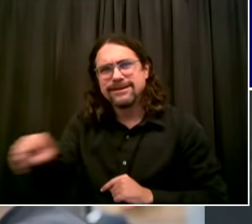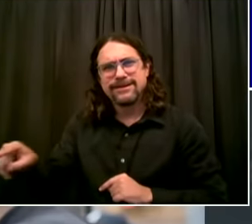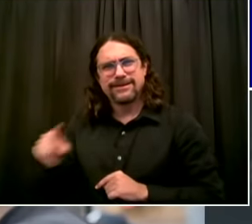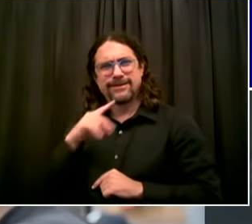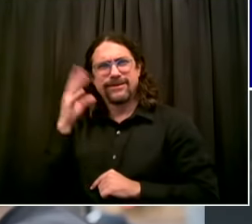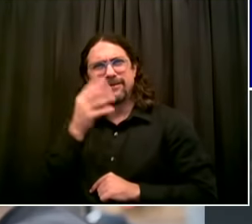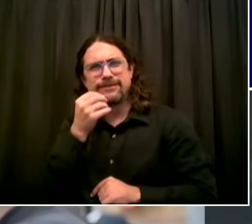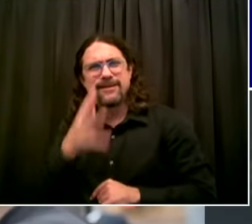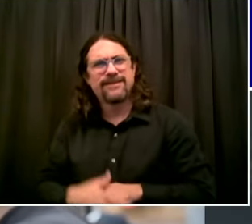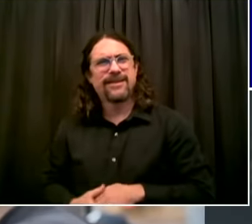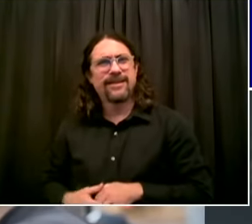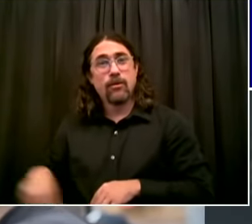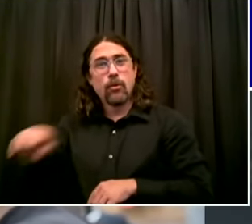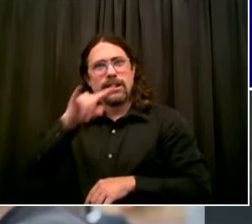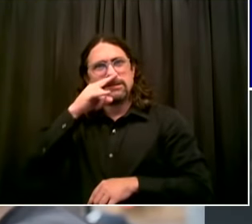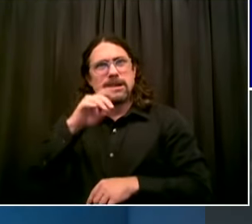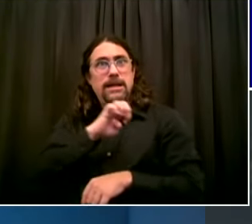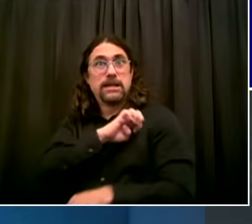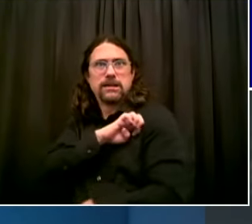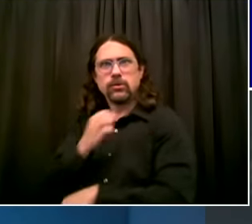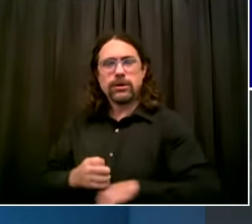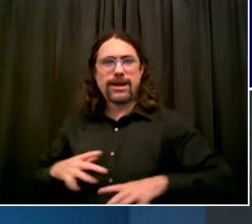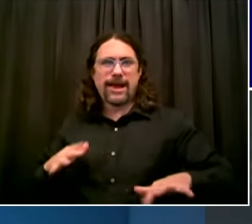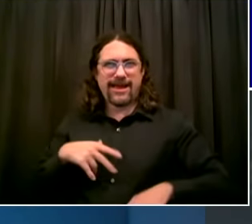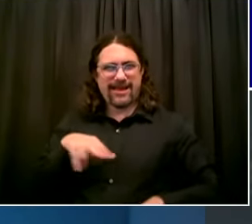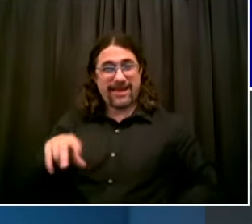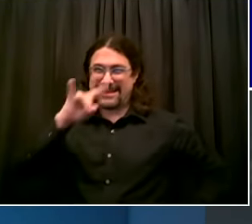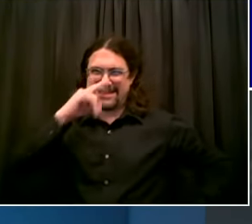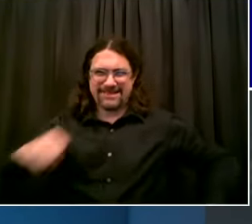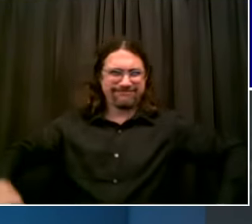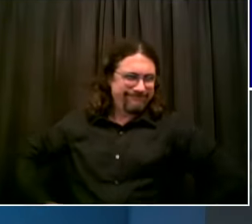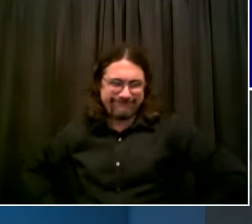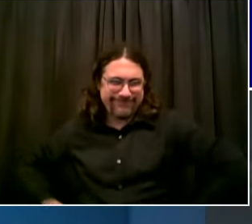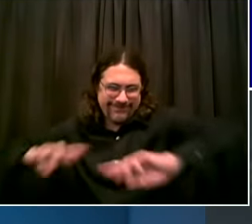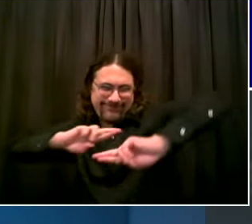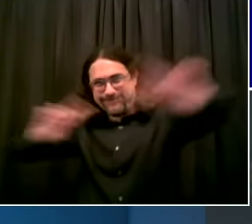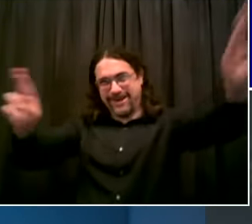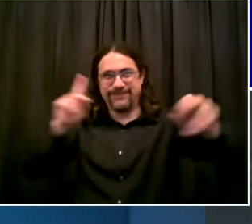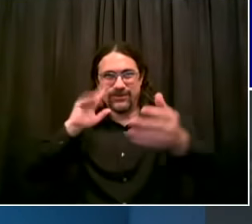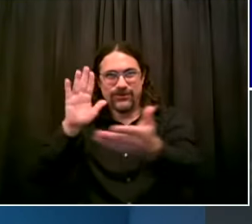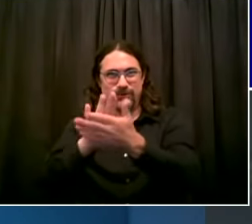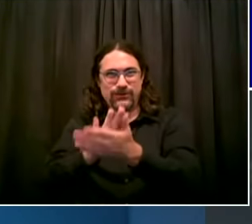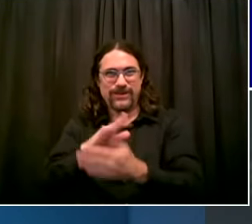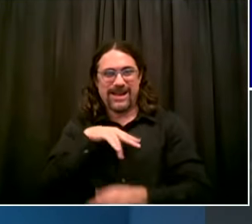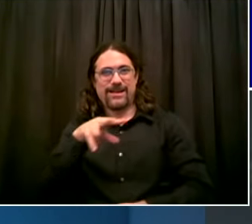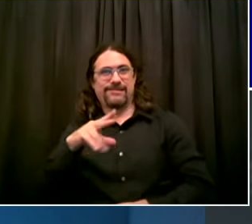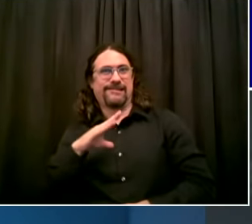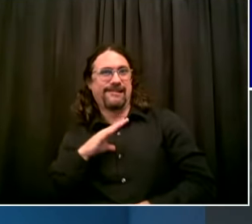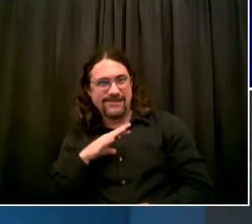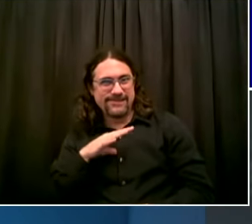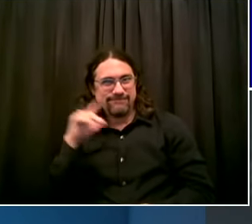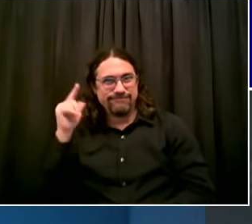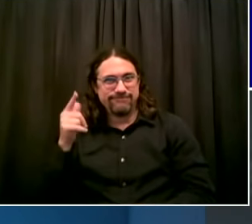YORKERS AND TO HELP OUR CITY COME BACK FROM THIS CRISIS. WE ARE NOW EXPERIENCING A CHALLENGE. WE ARE GOG INTO